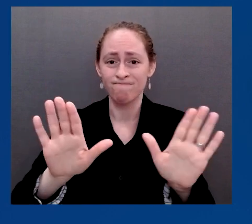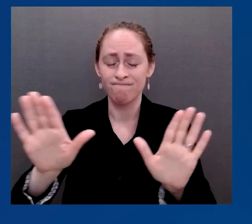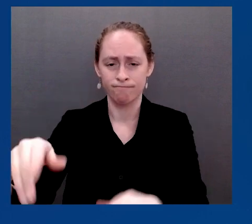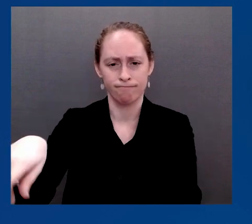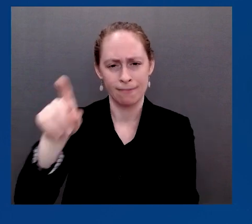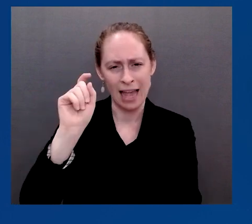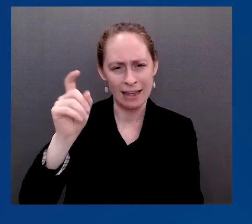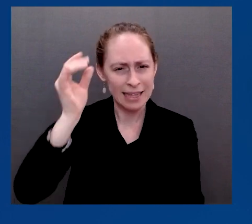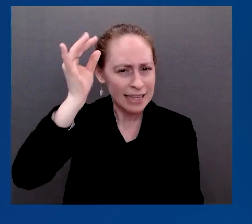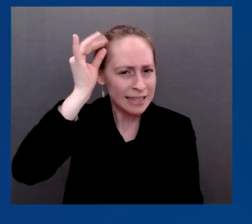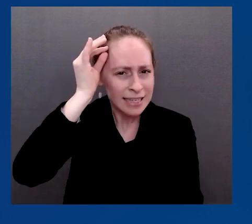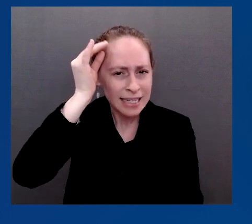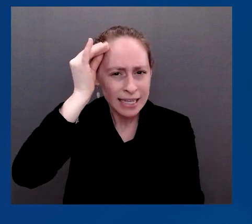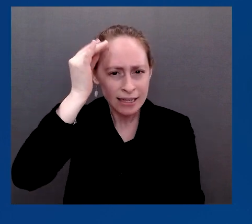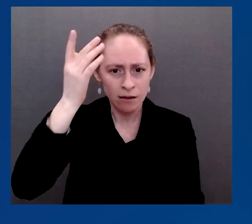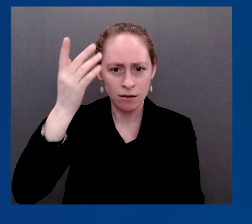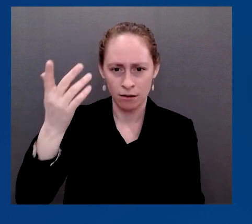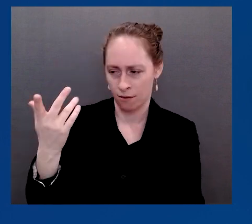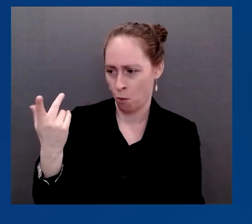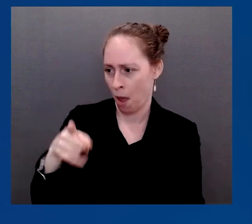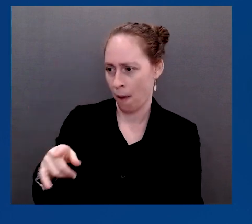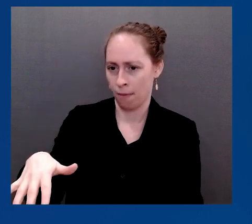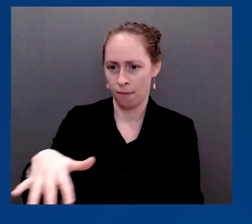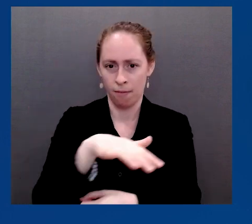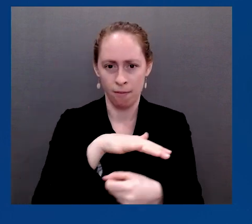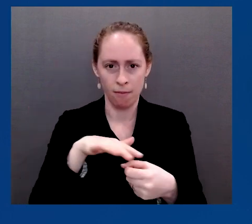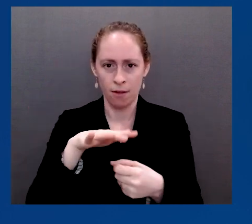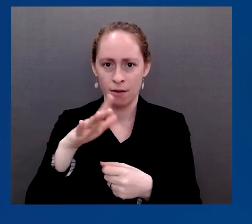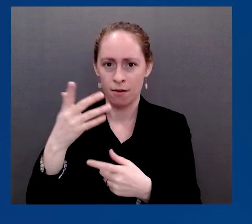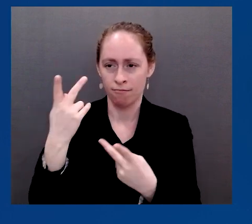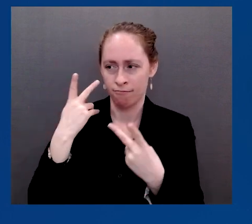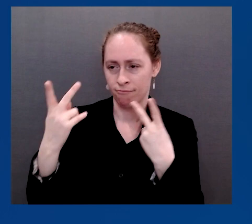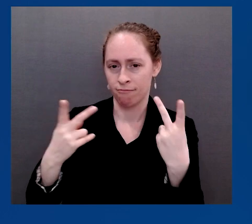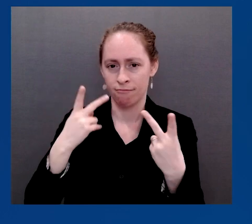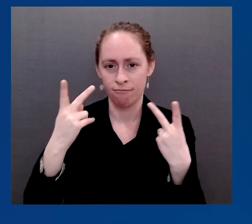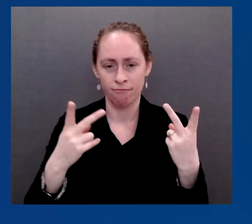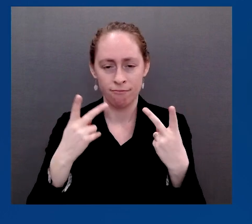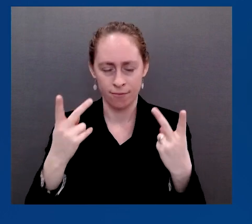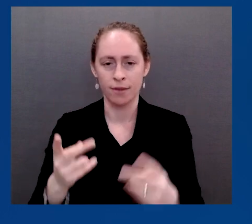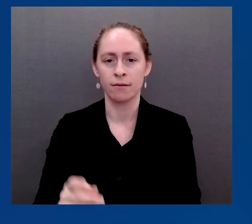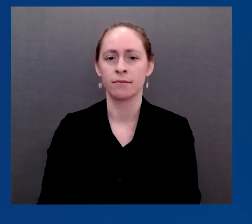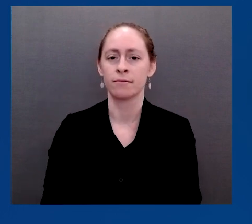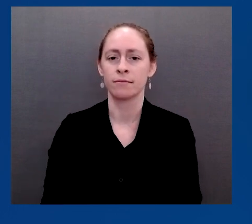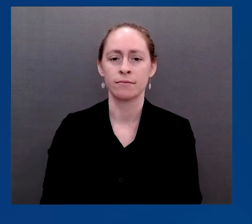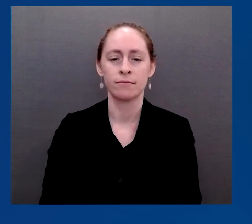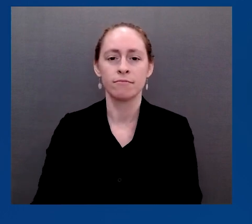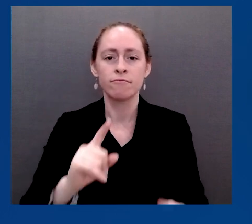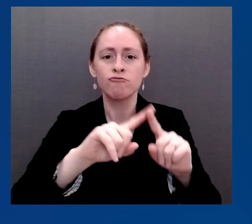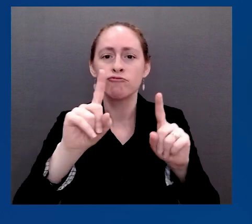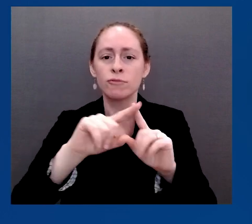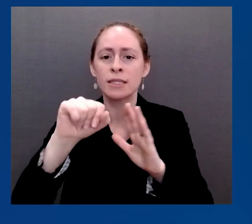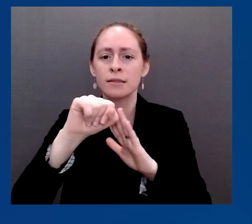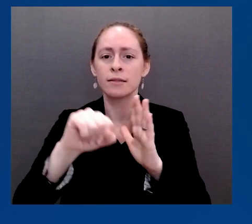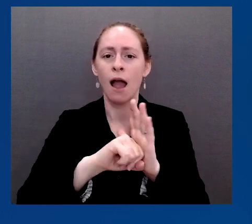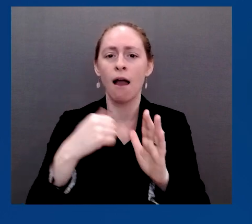in many of these decisions are using a phased approach. Not all of these decisions are being made to stop things tomorrow, but they're looking at a phased approach.